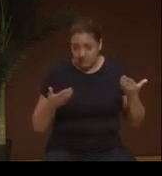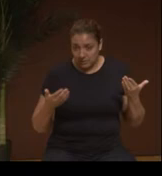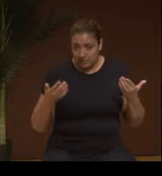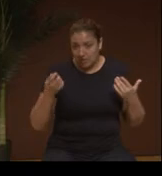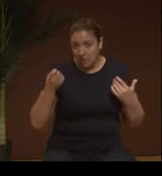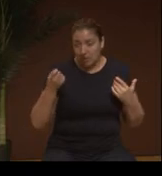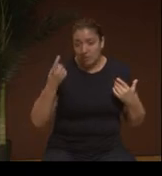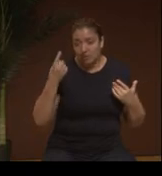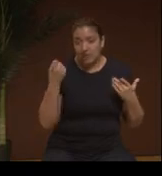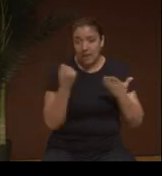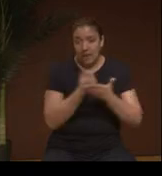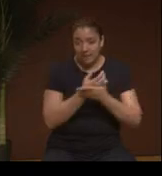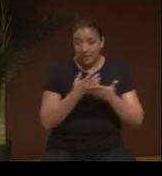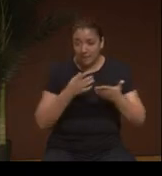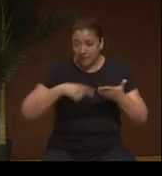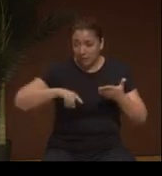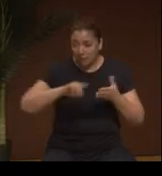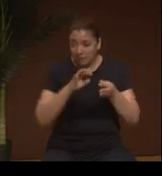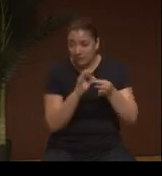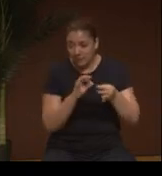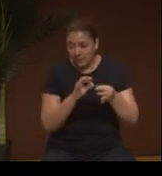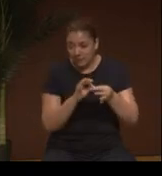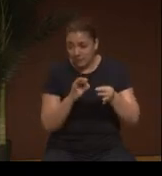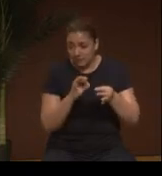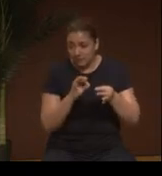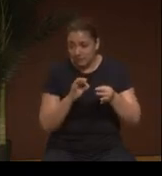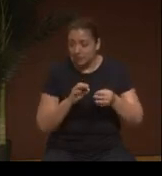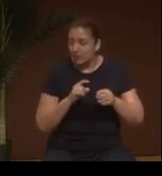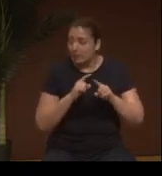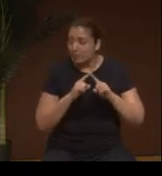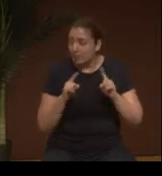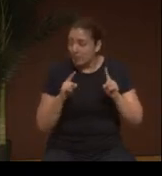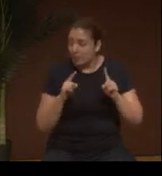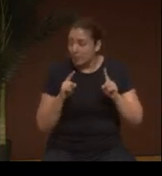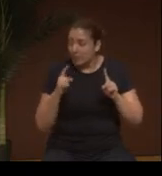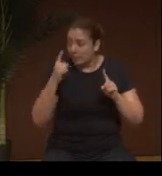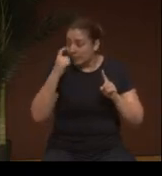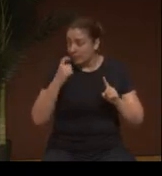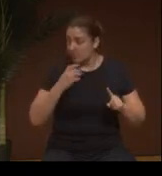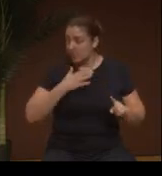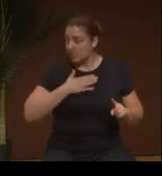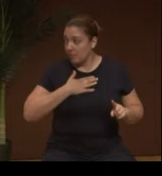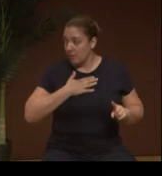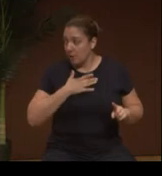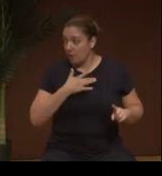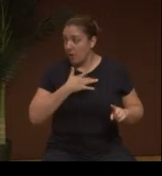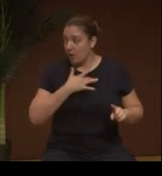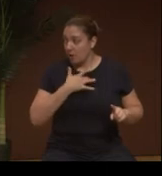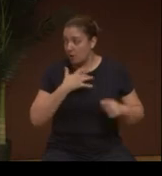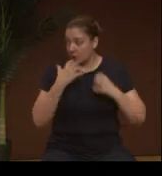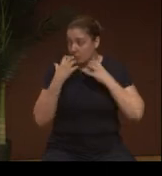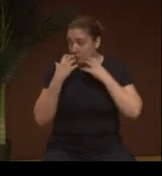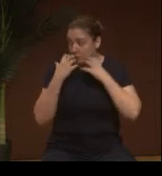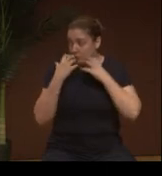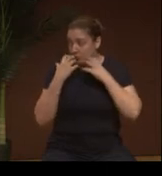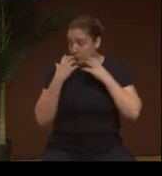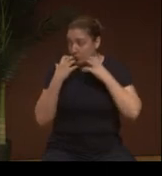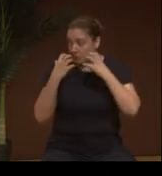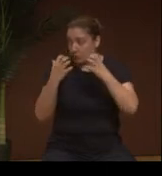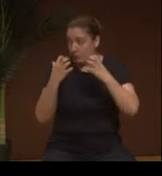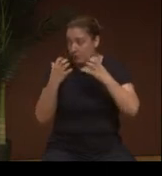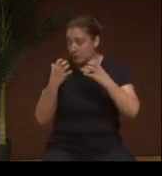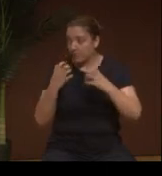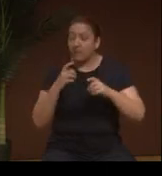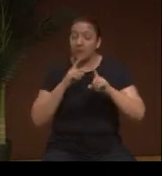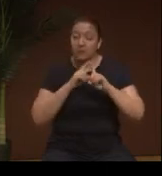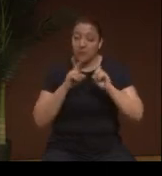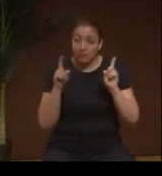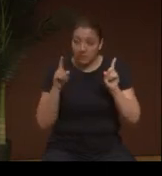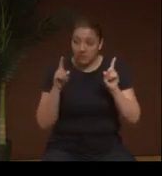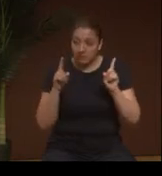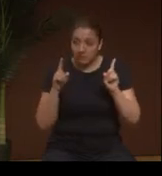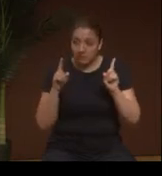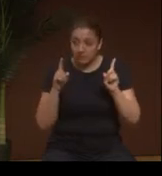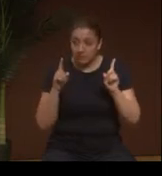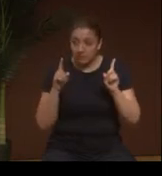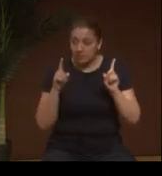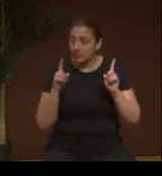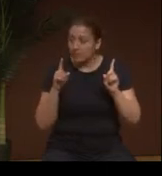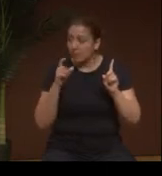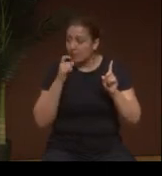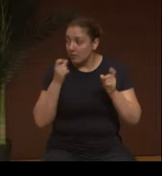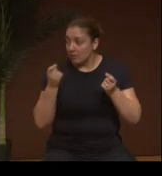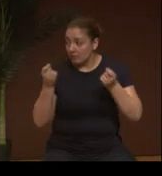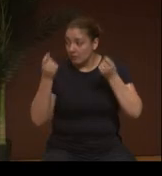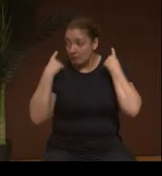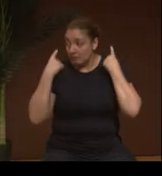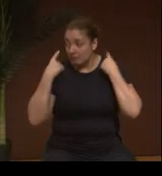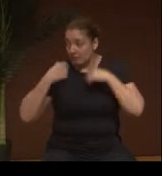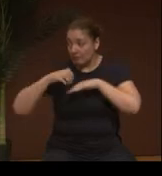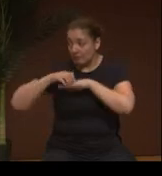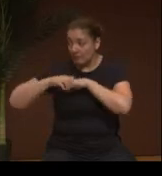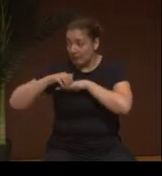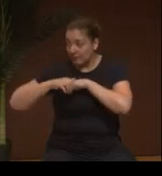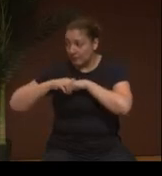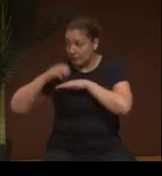Today, this servant here wanted to understand everything that was said,